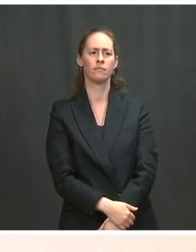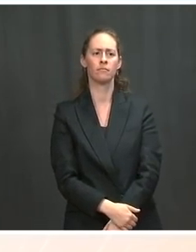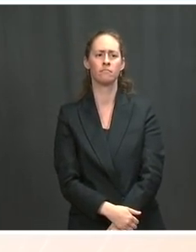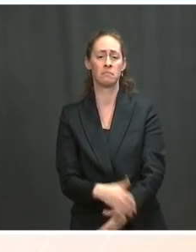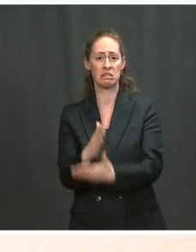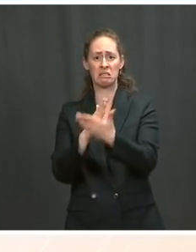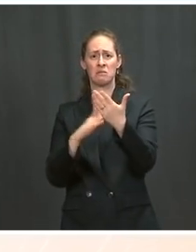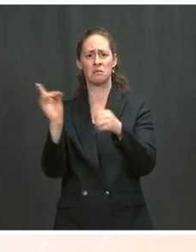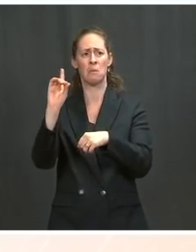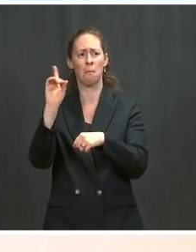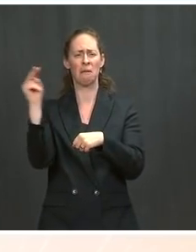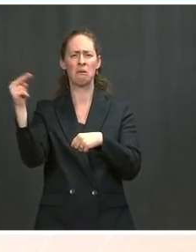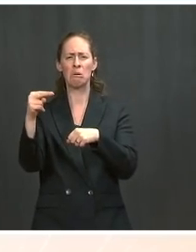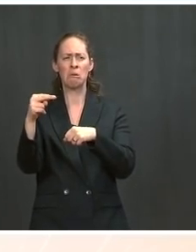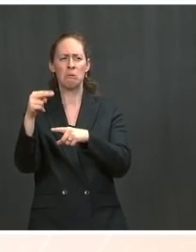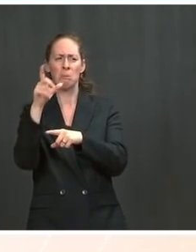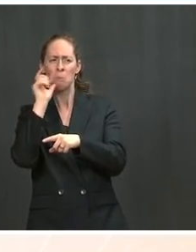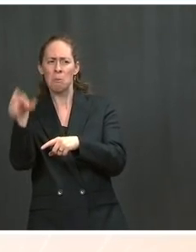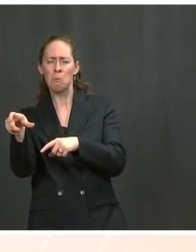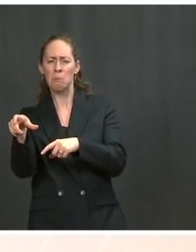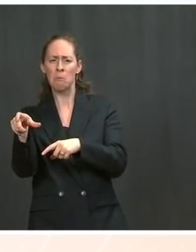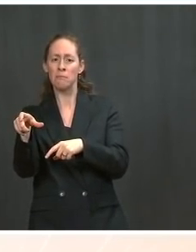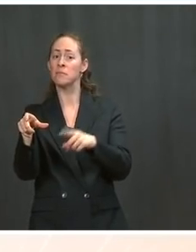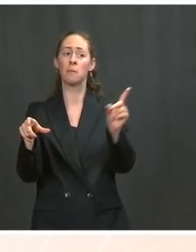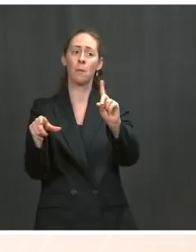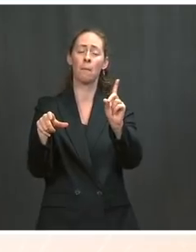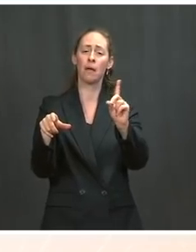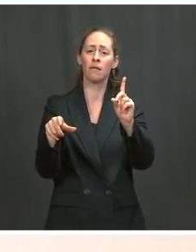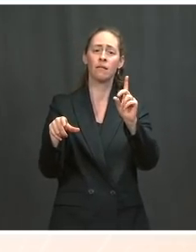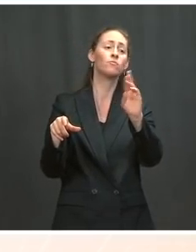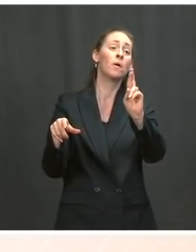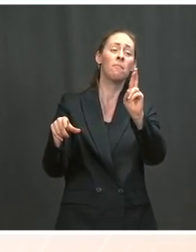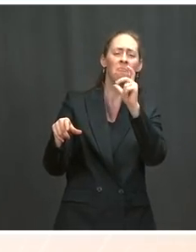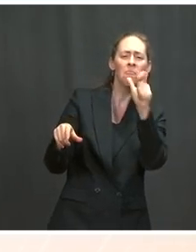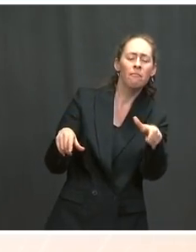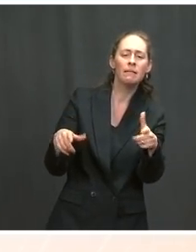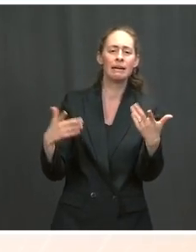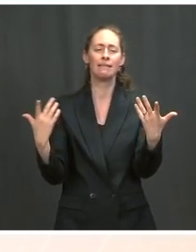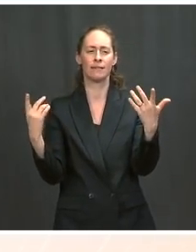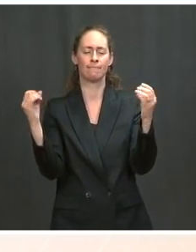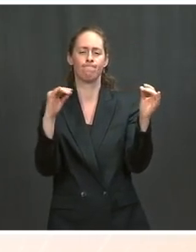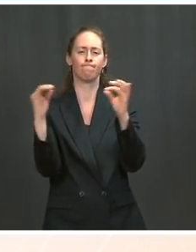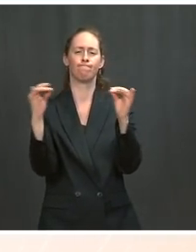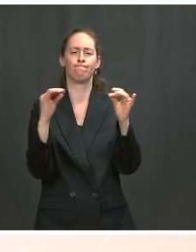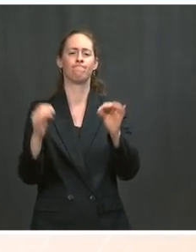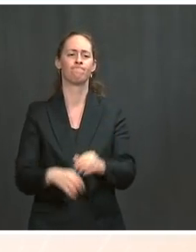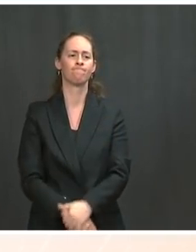That's part of the discussion. So we're still having those discussions. We're in the sausage-making.